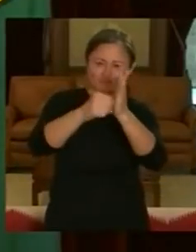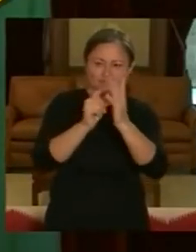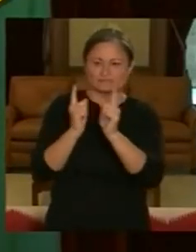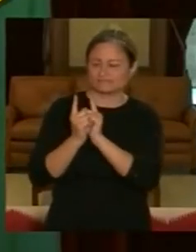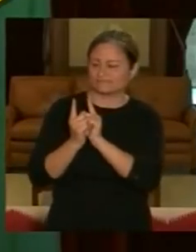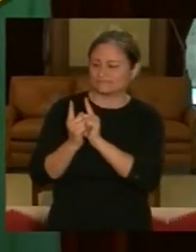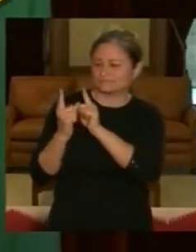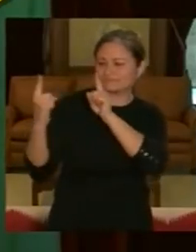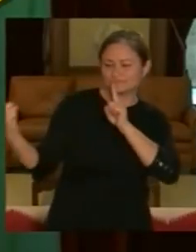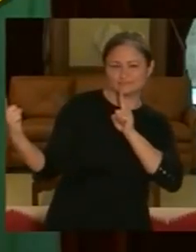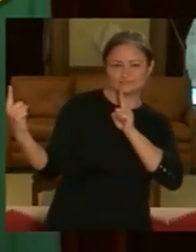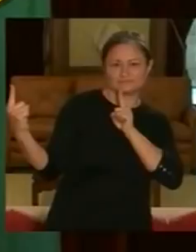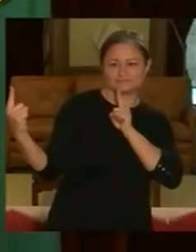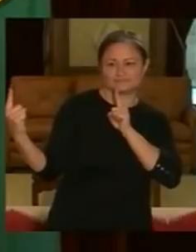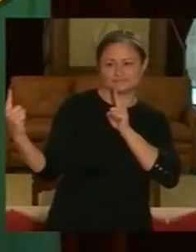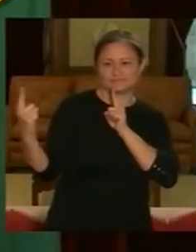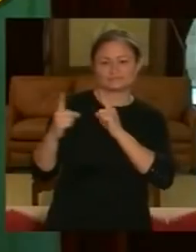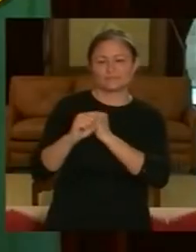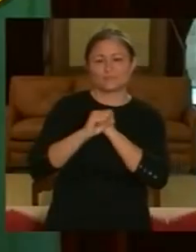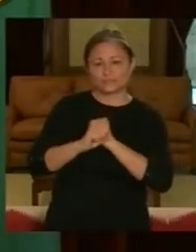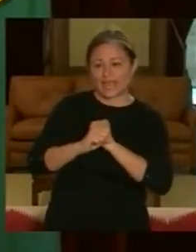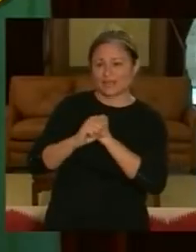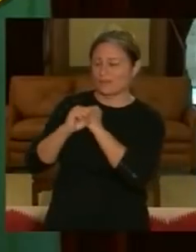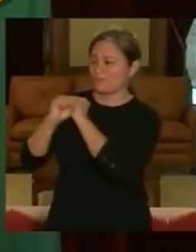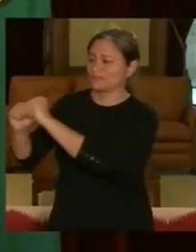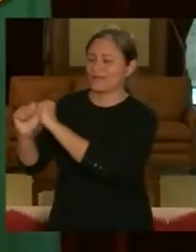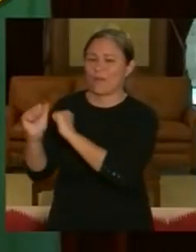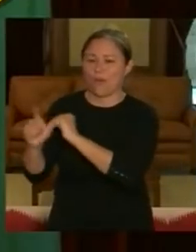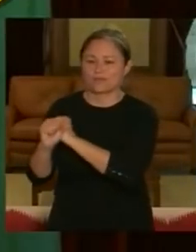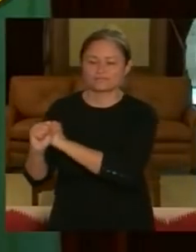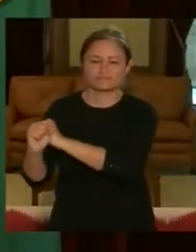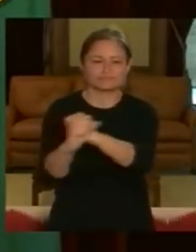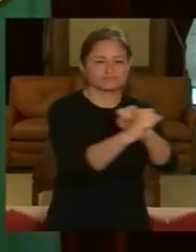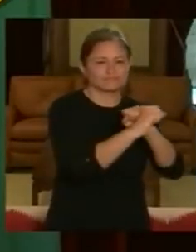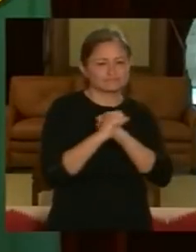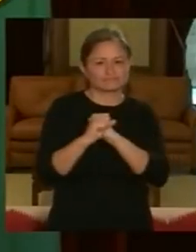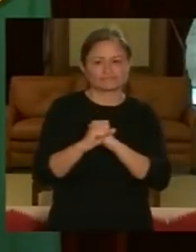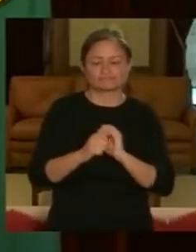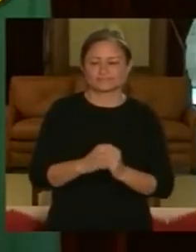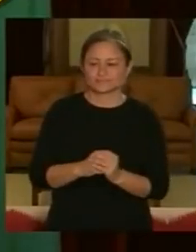MENTAL HEALTH THAT WE ALL NEED TO PRACTICE SOCIAL DISTANCING